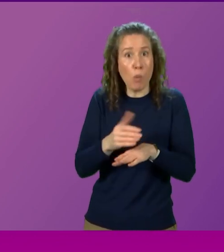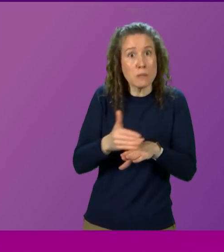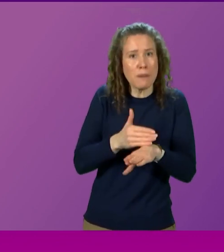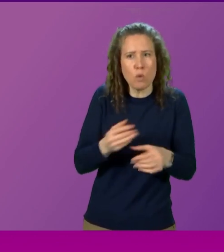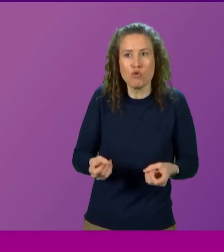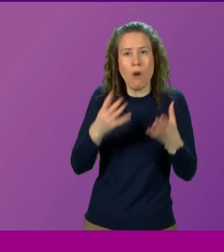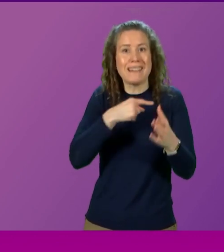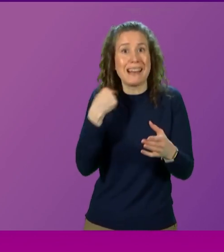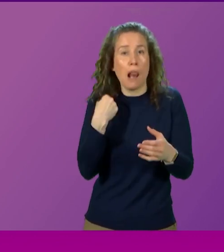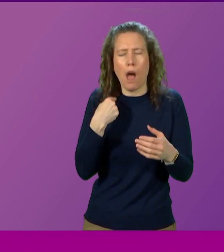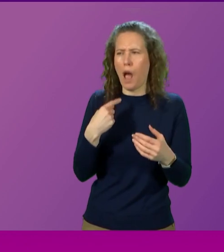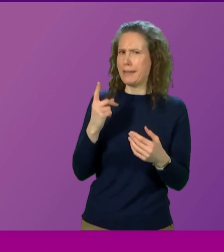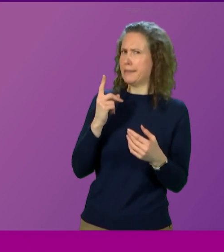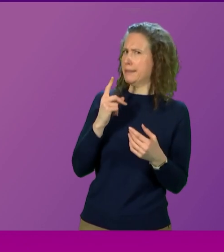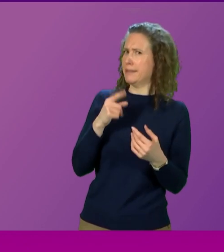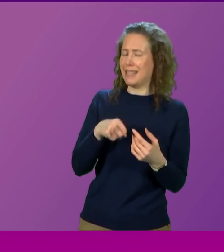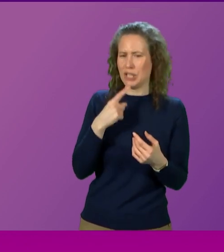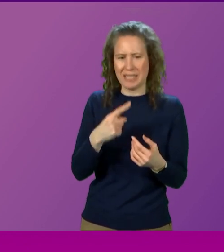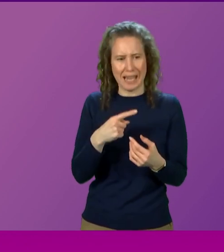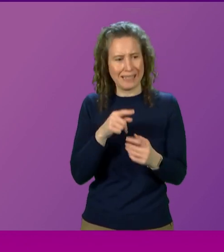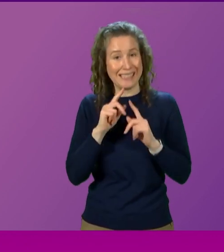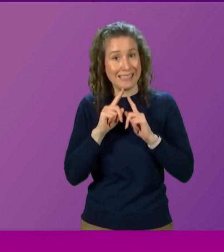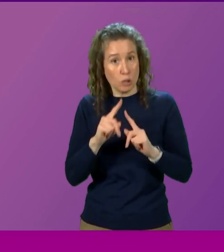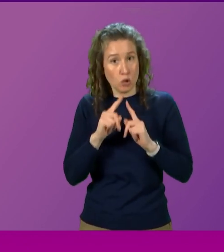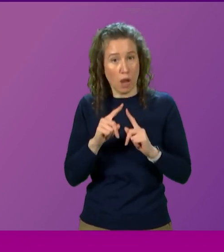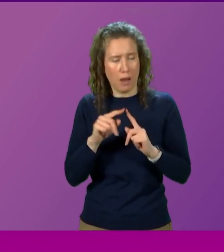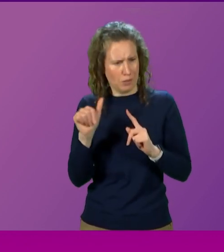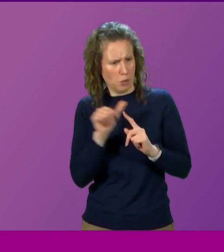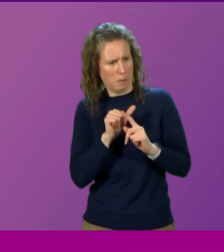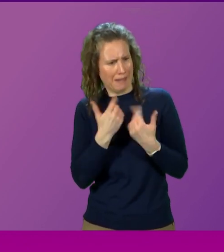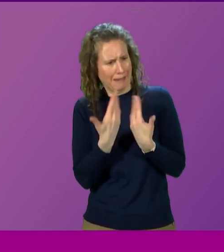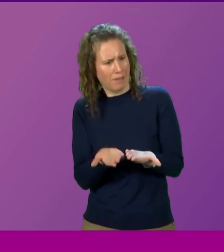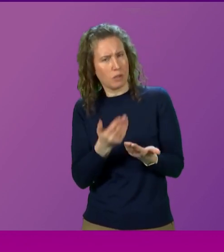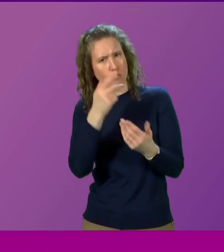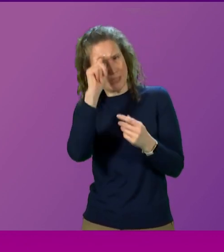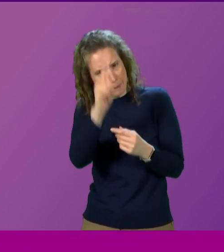that the First Minister treated teachers with the respect that they are due and gave them